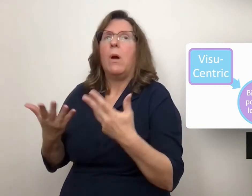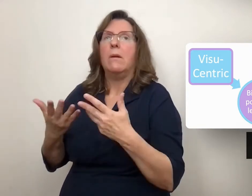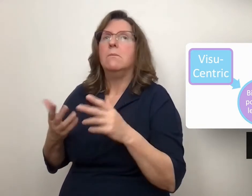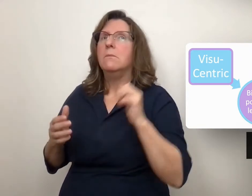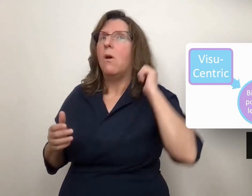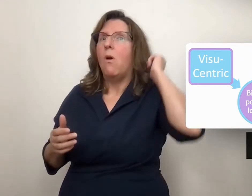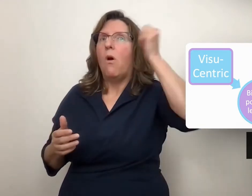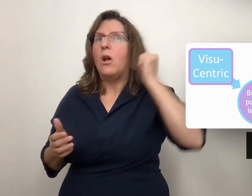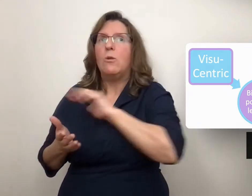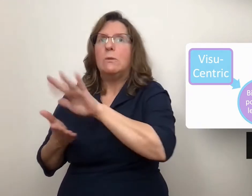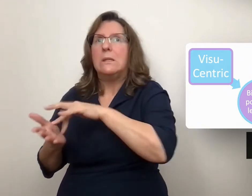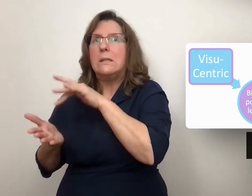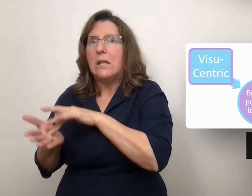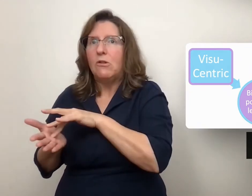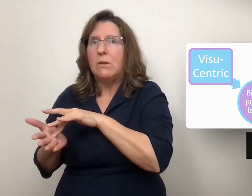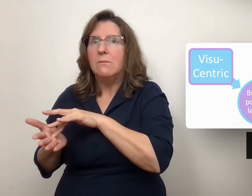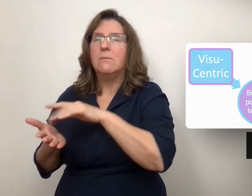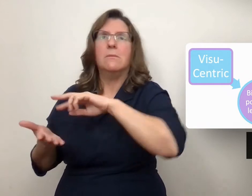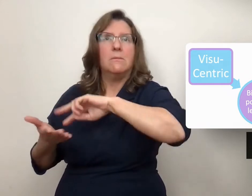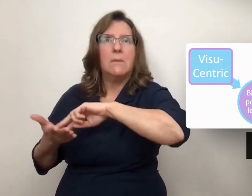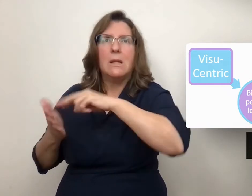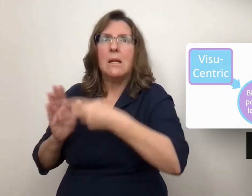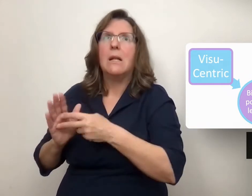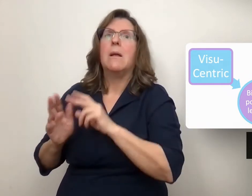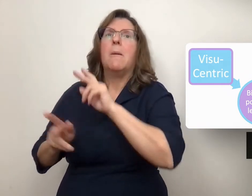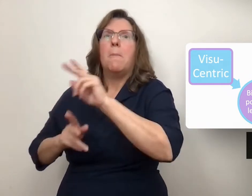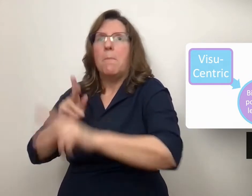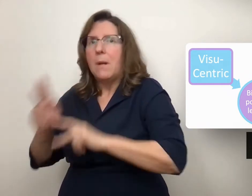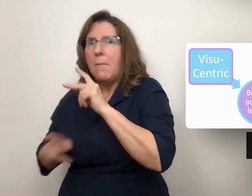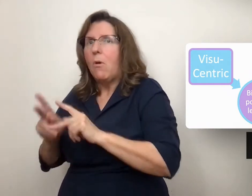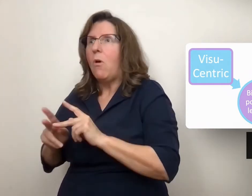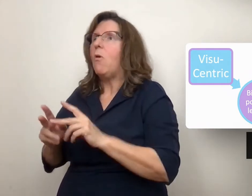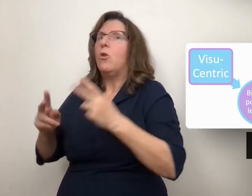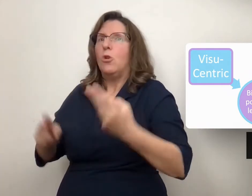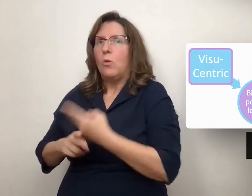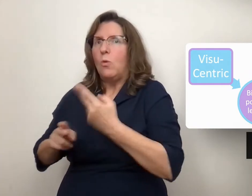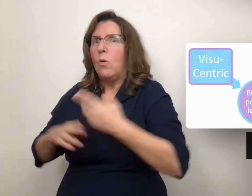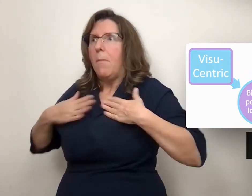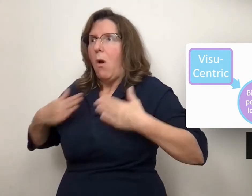What we find is that universal design is predominantly audio-centric.